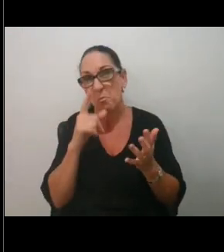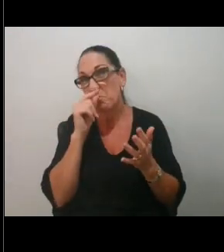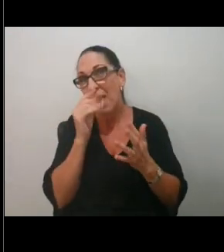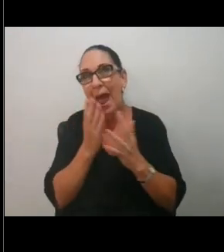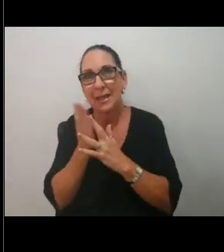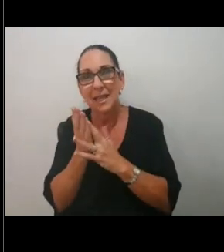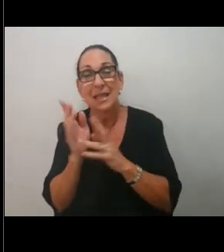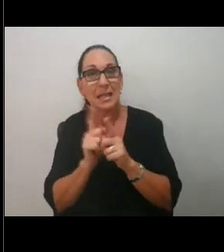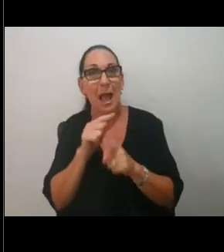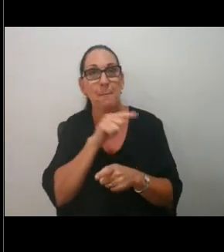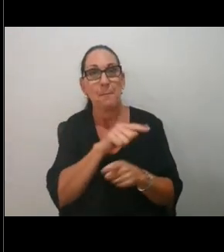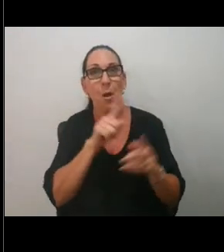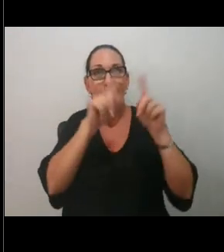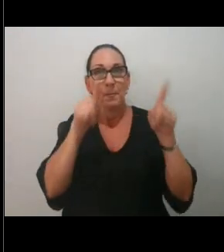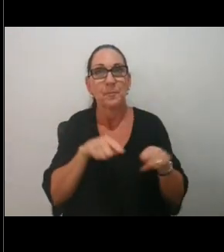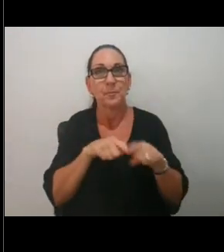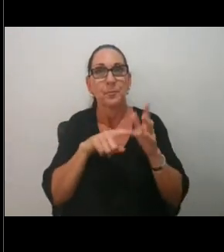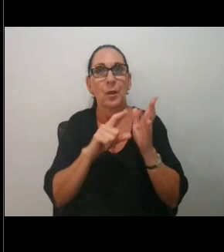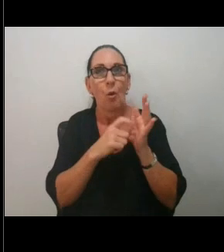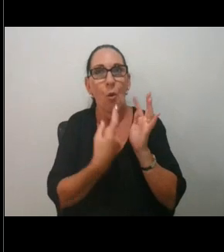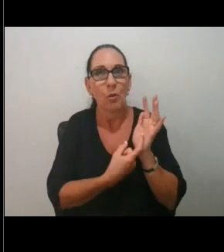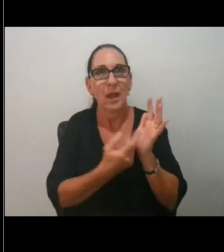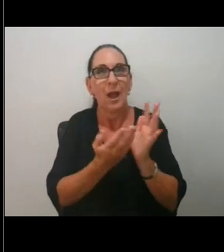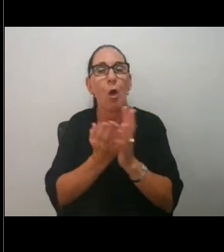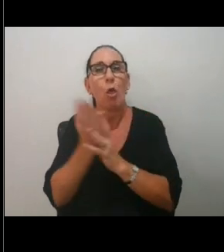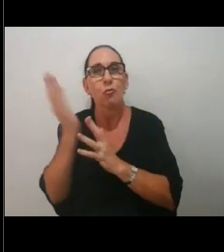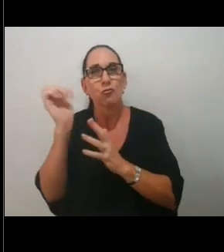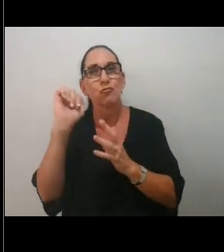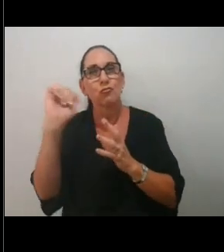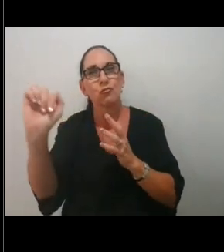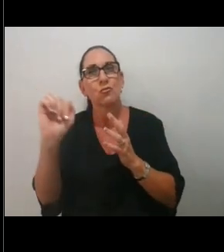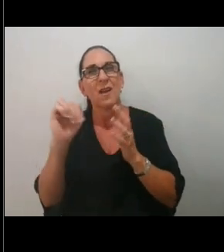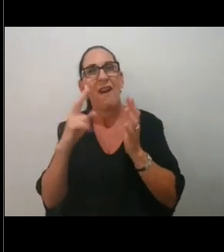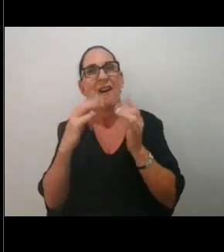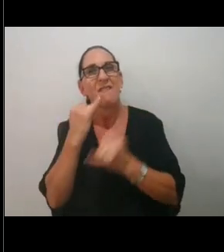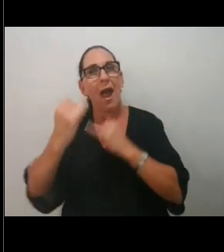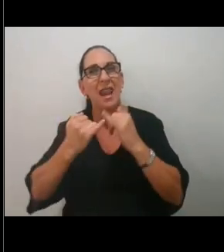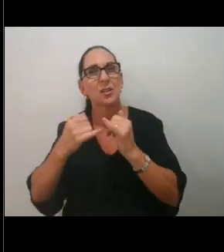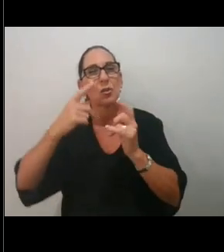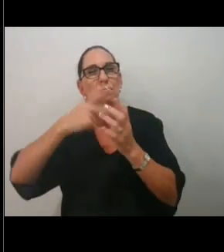corrections to the men's domestic violence program and and other programs and could I just quickly